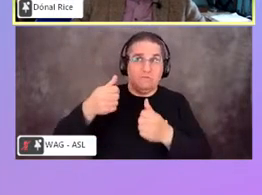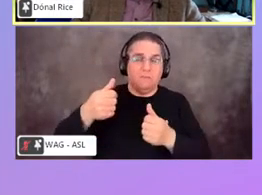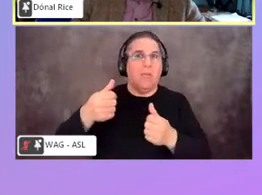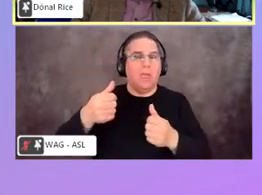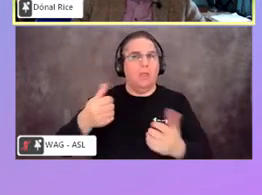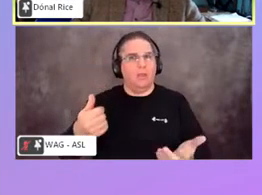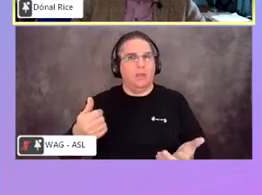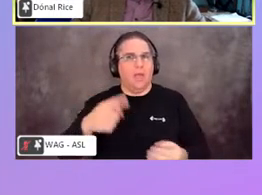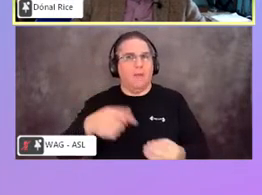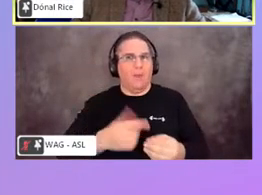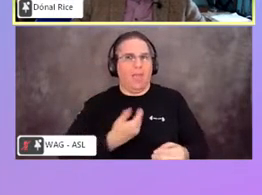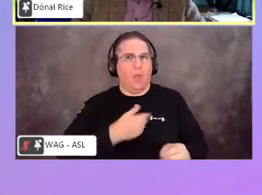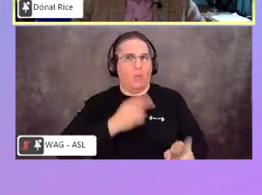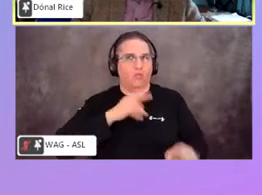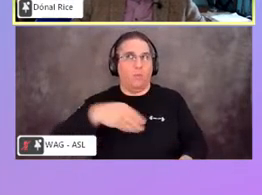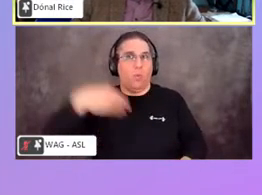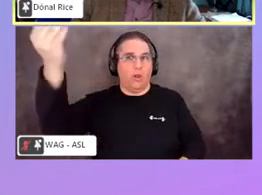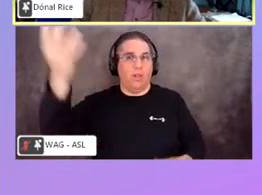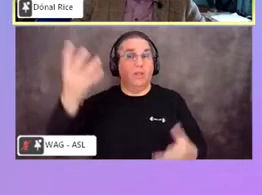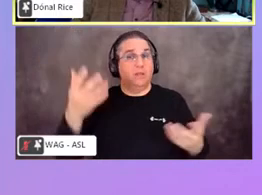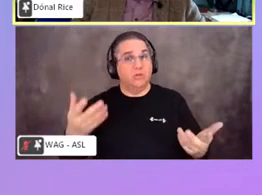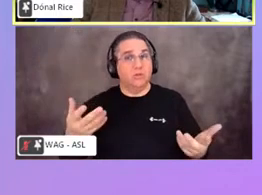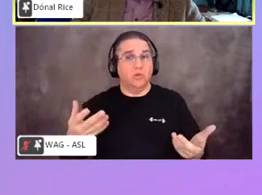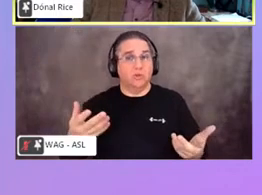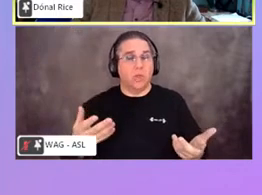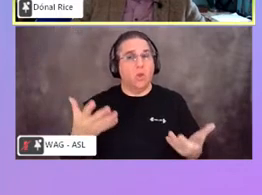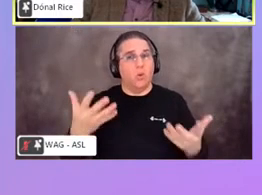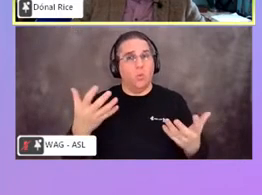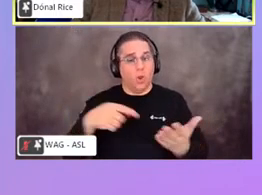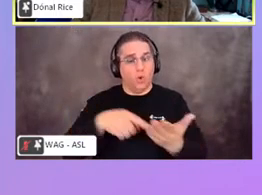quite pleased with part of the feedback here